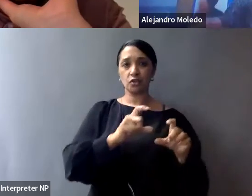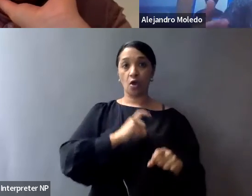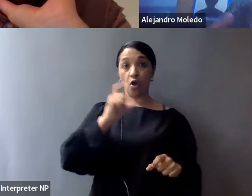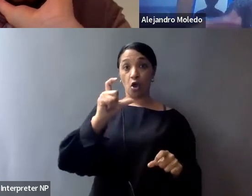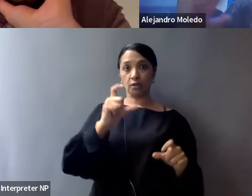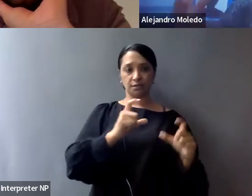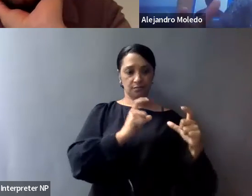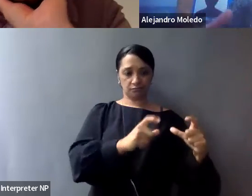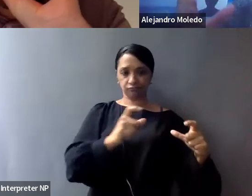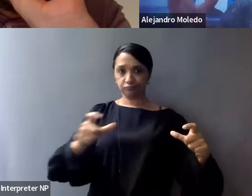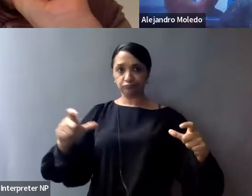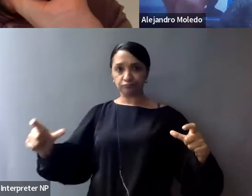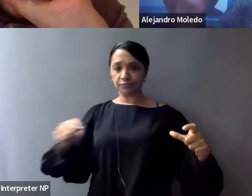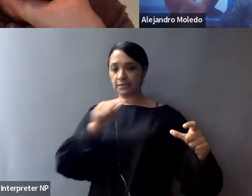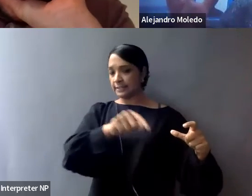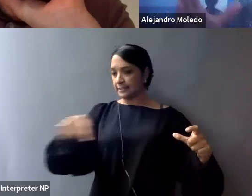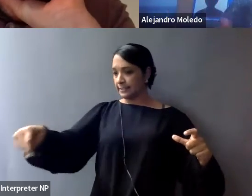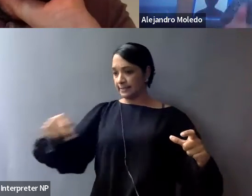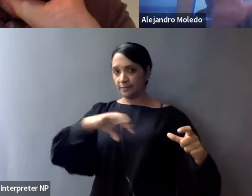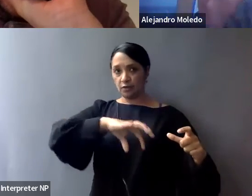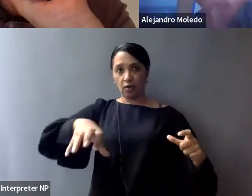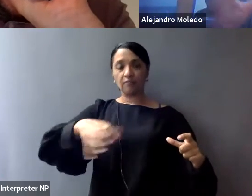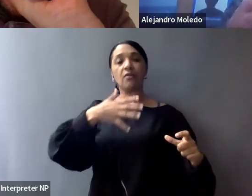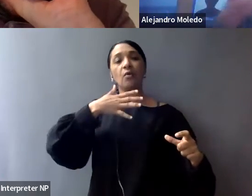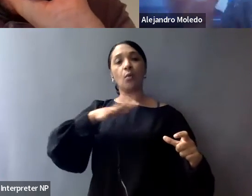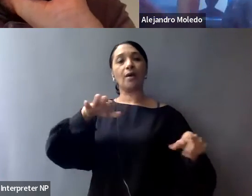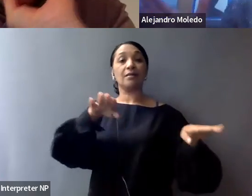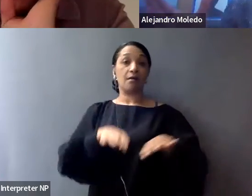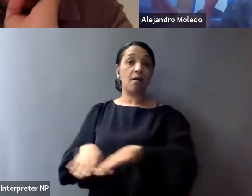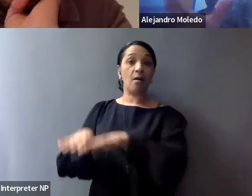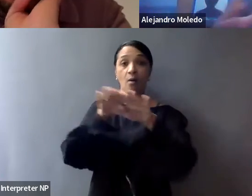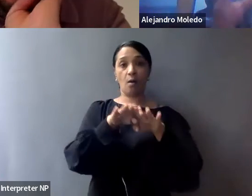and bringing a common card for all EU countries.